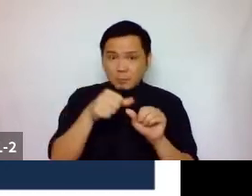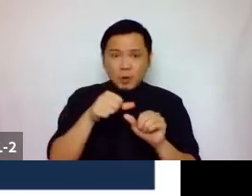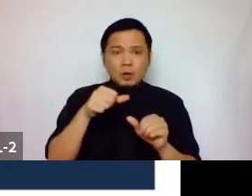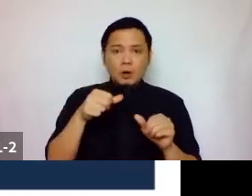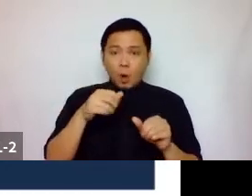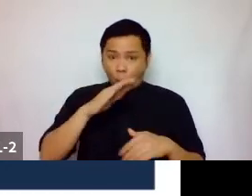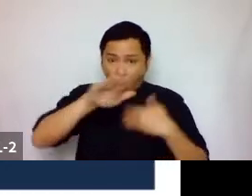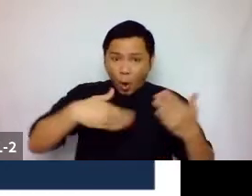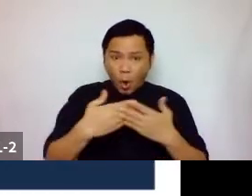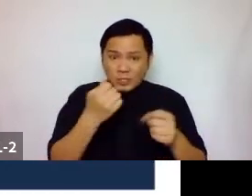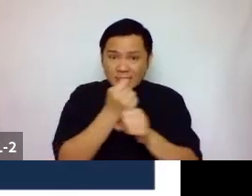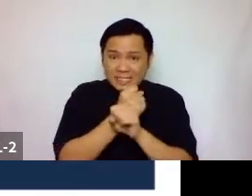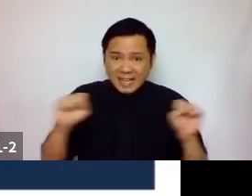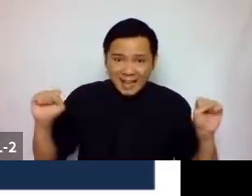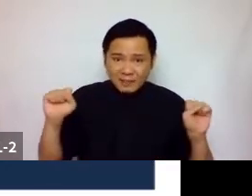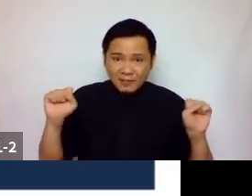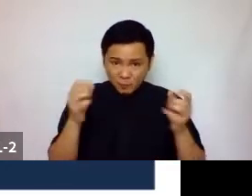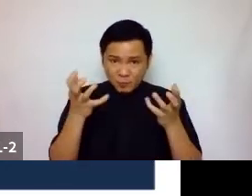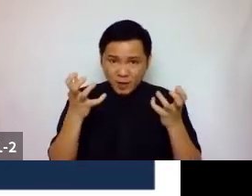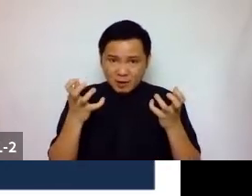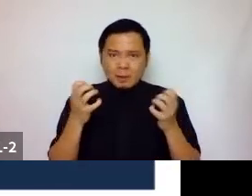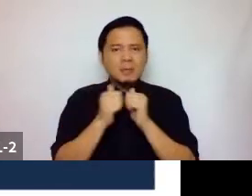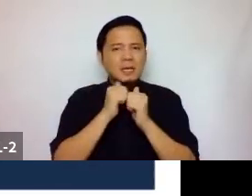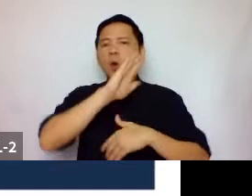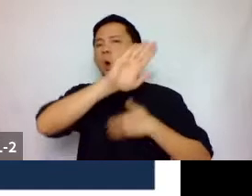If not everyone is healthy, then it would be hard for us to be healthy.